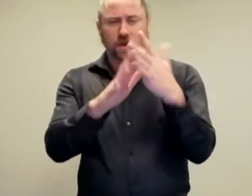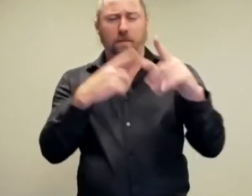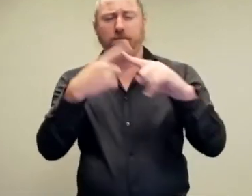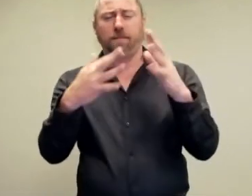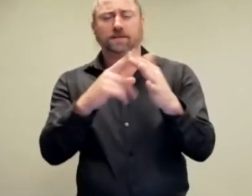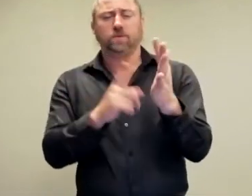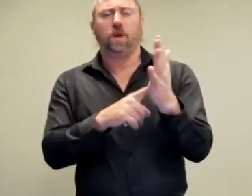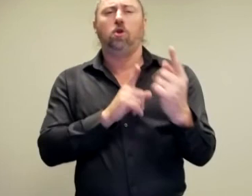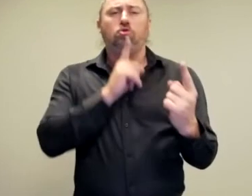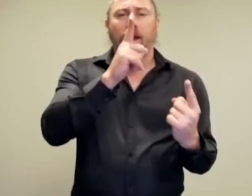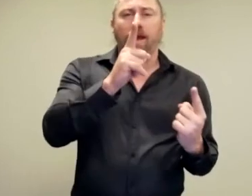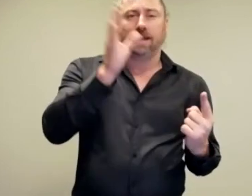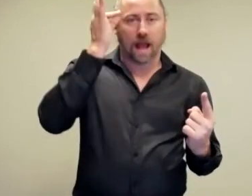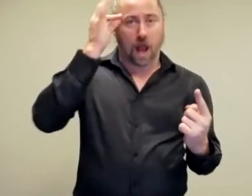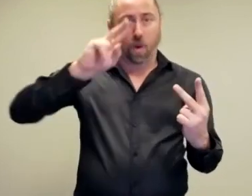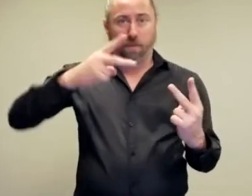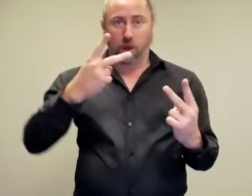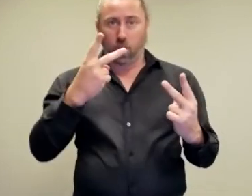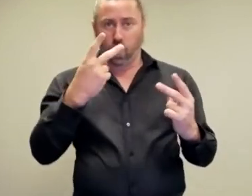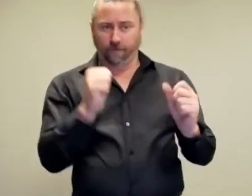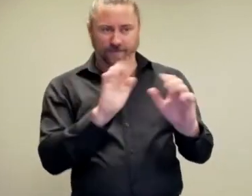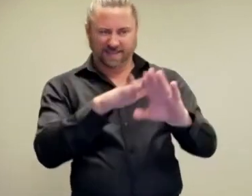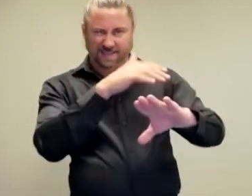the red, yellow and blue were in a particular configuration